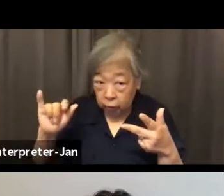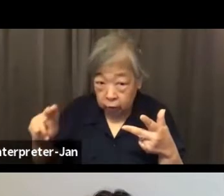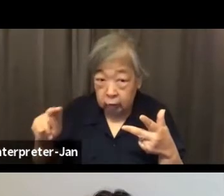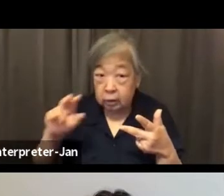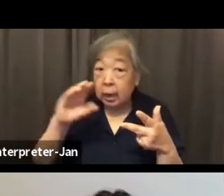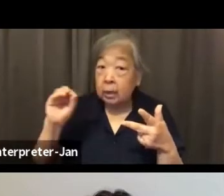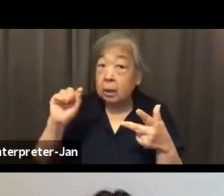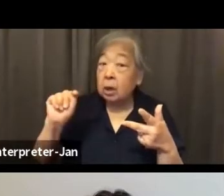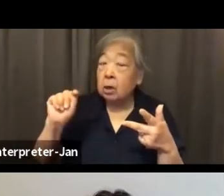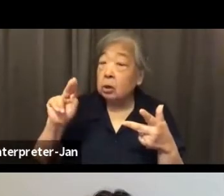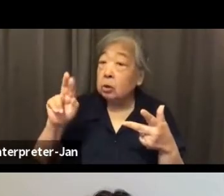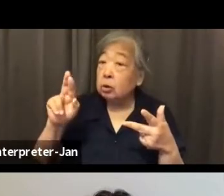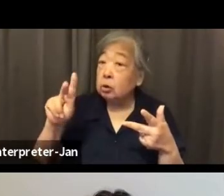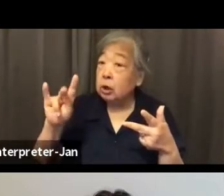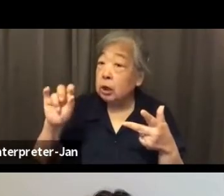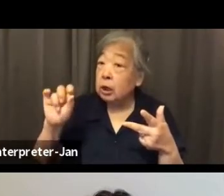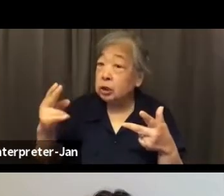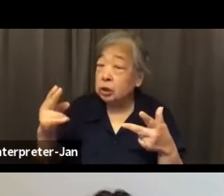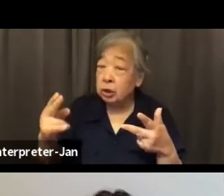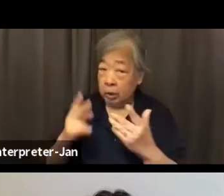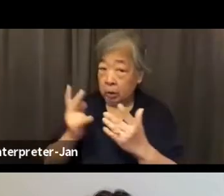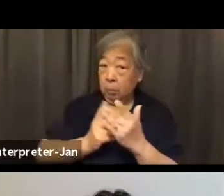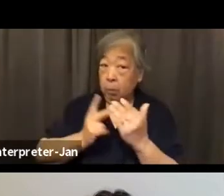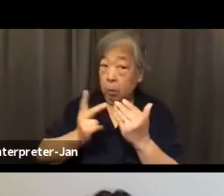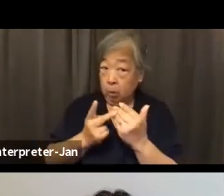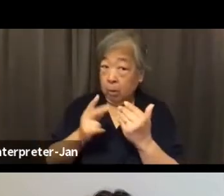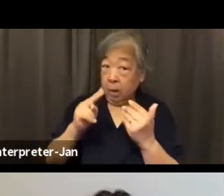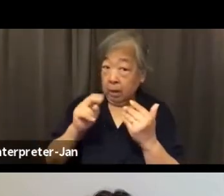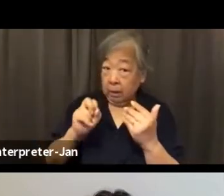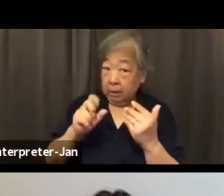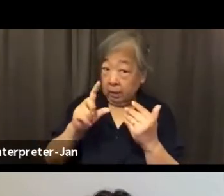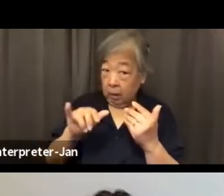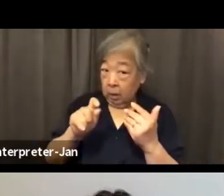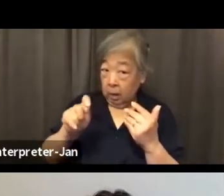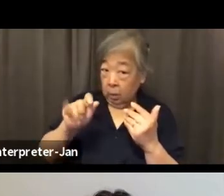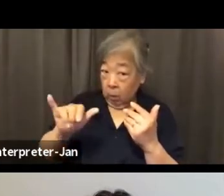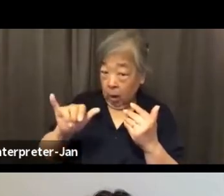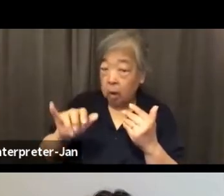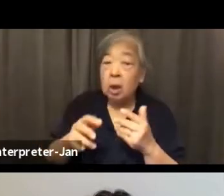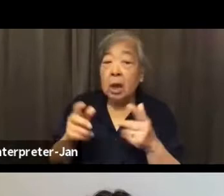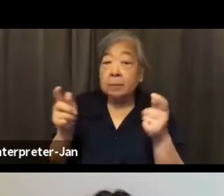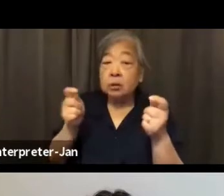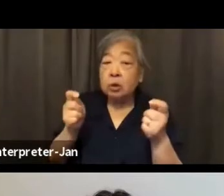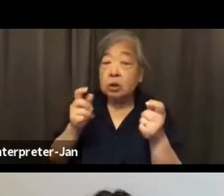And with this program, so my team is the NSLI-Y administration team, and we manage the application